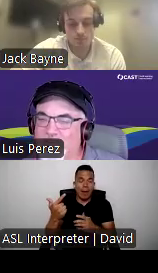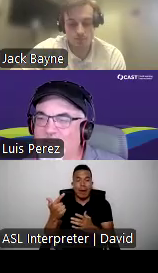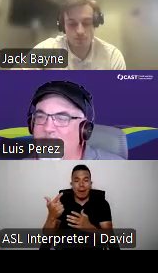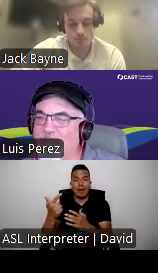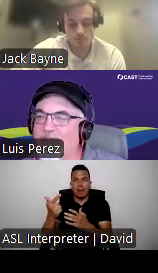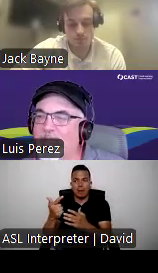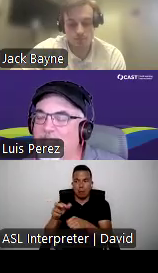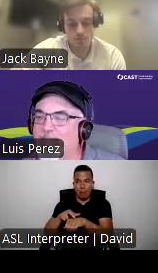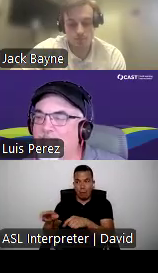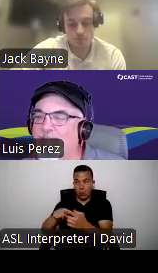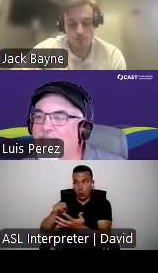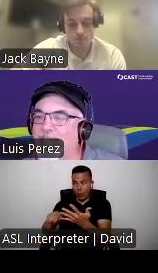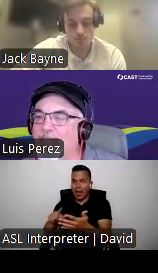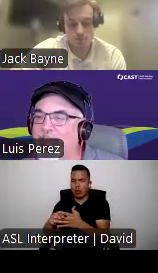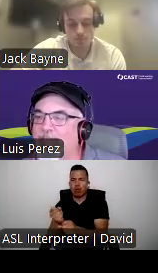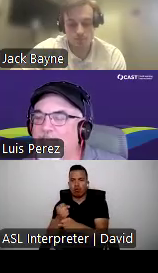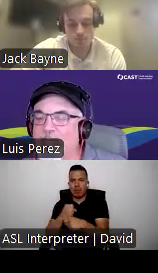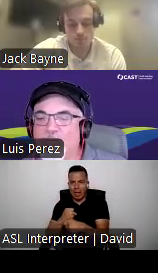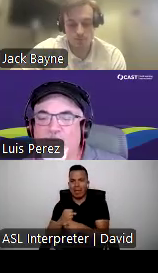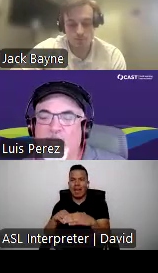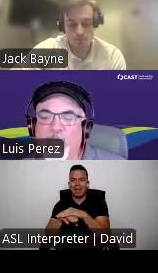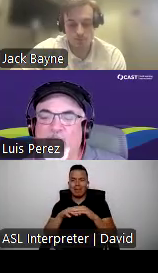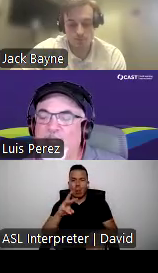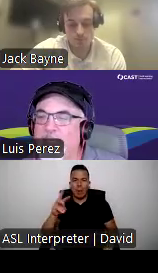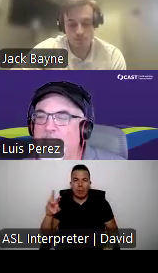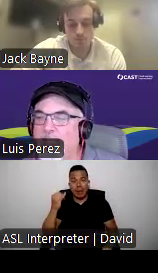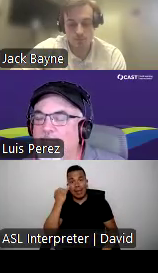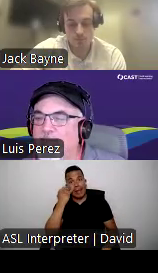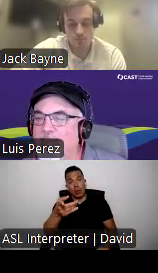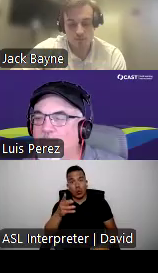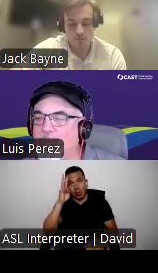the development of accessible content. And if you're developing anything that has to do with